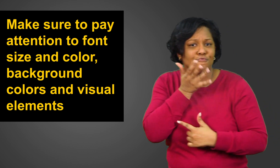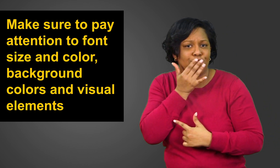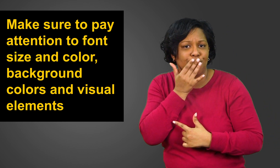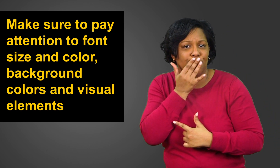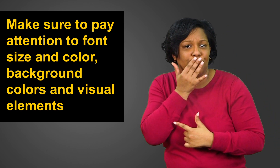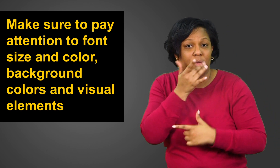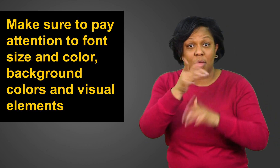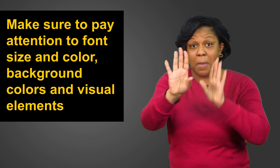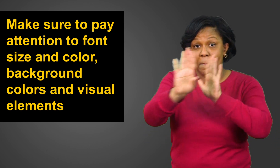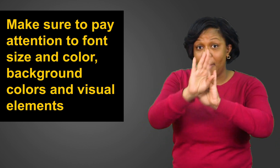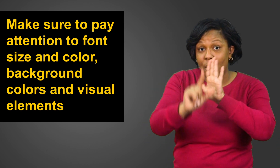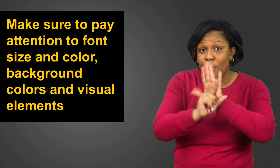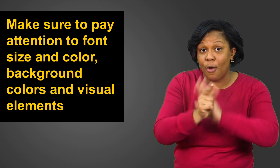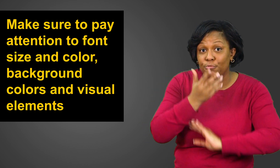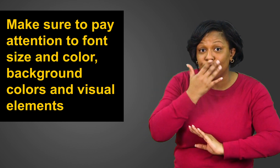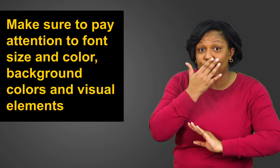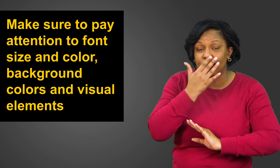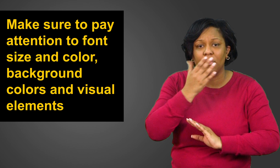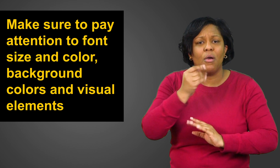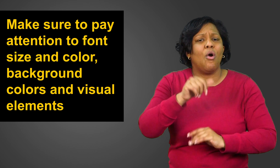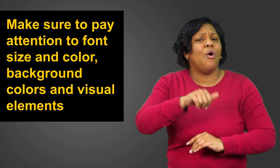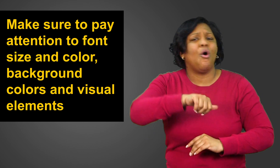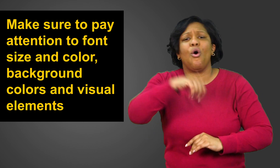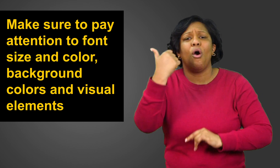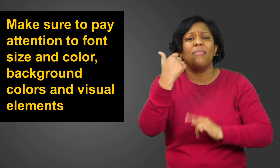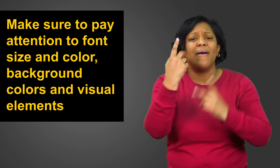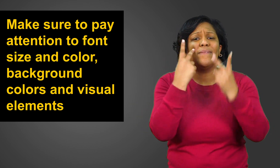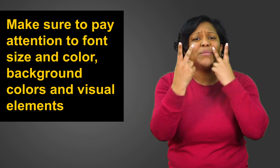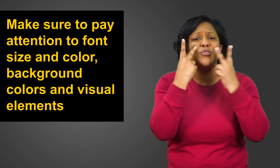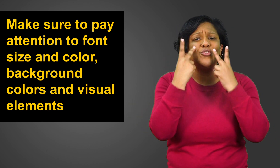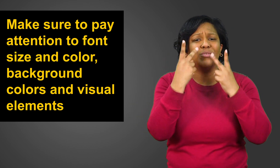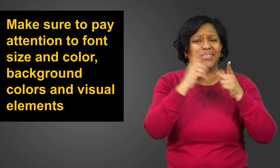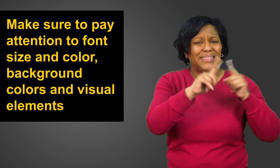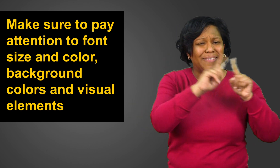background colors, and other visual elements of written communication